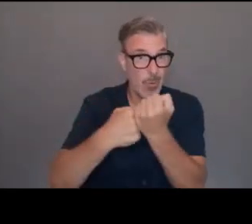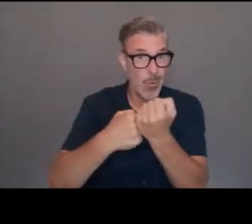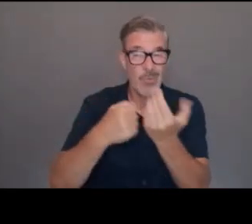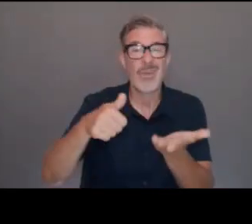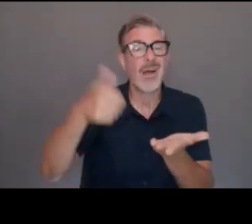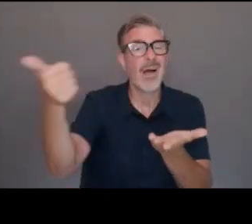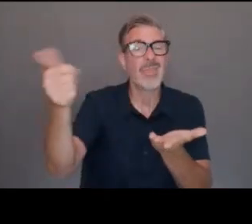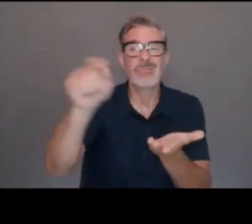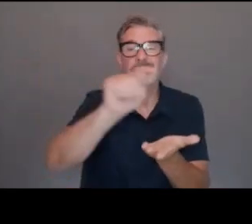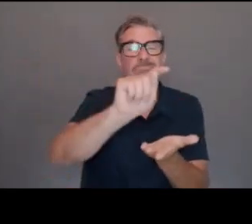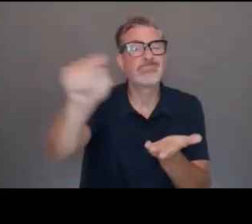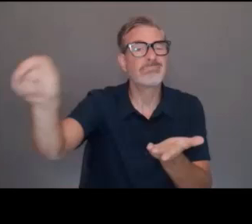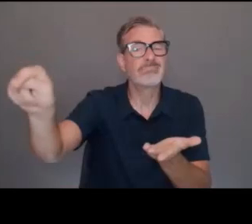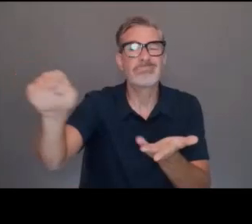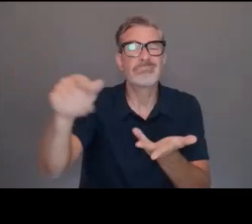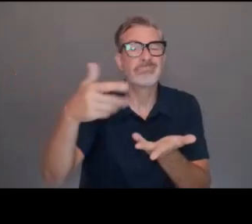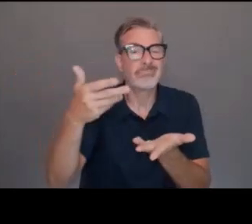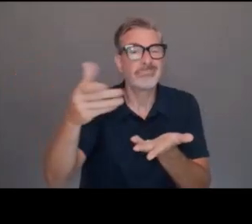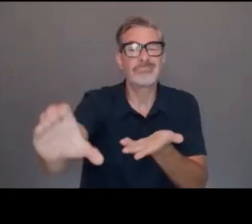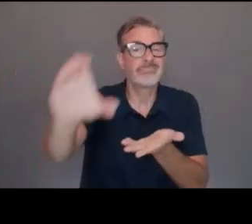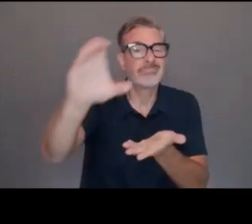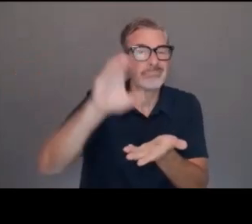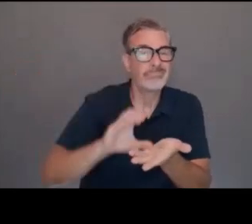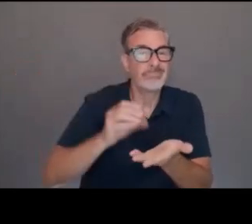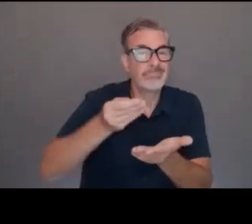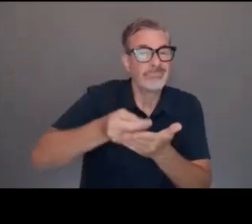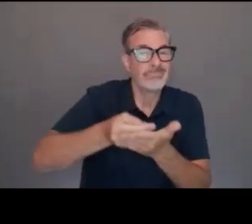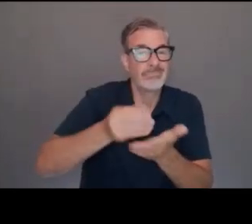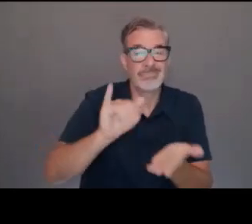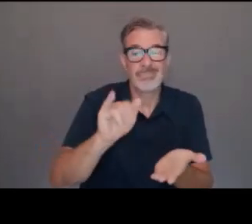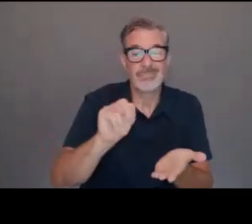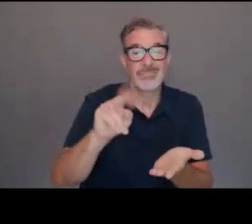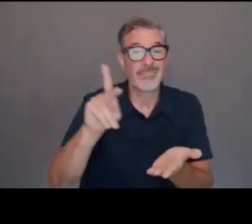from presenters, then having that in a letter, as one would with a letter of